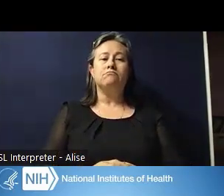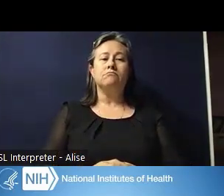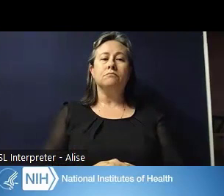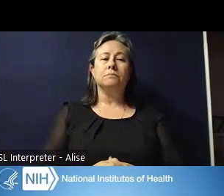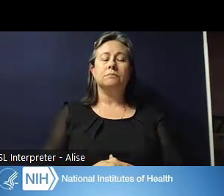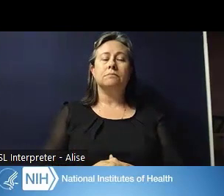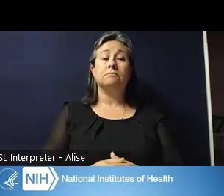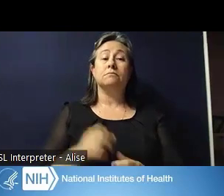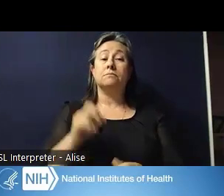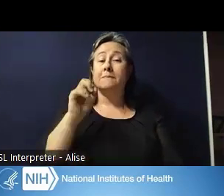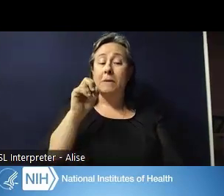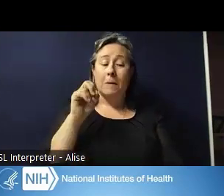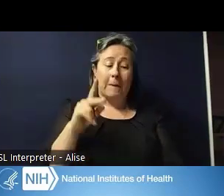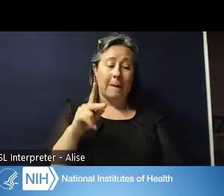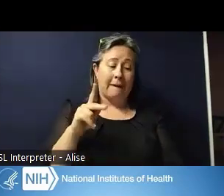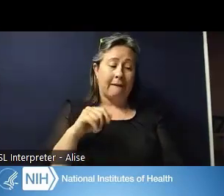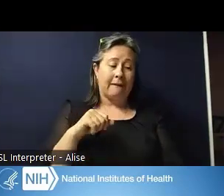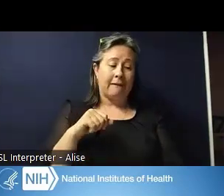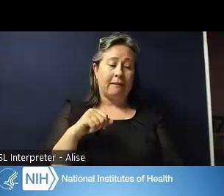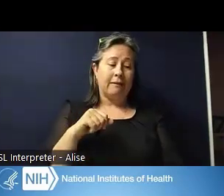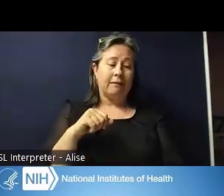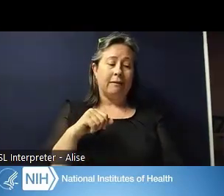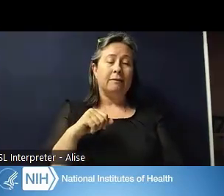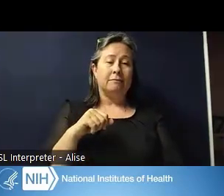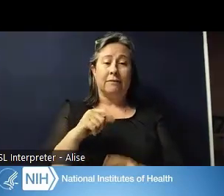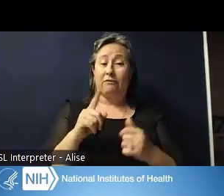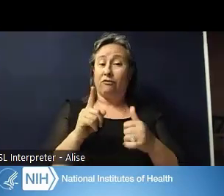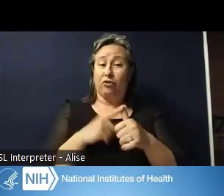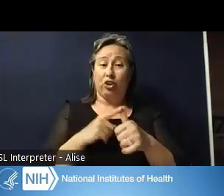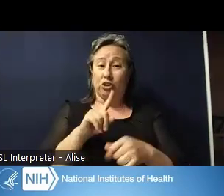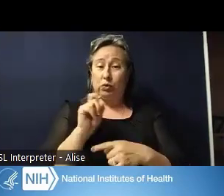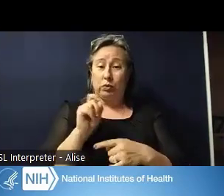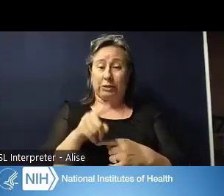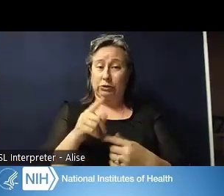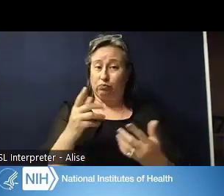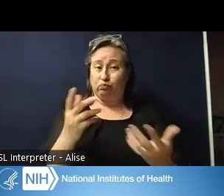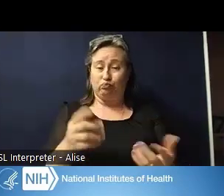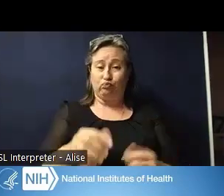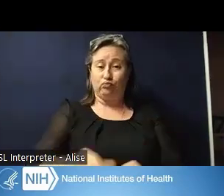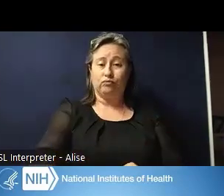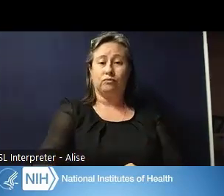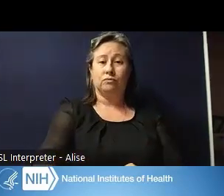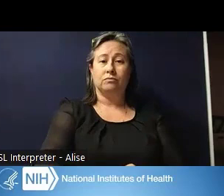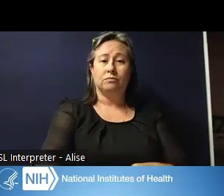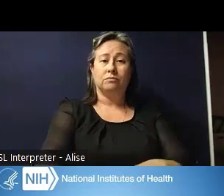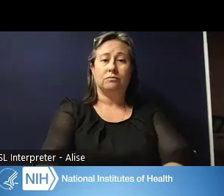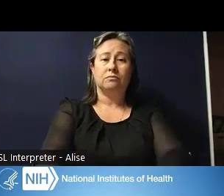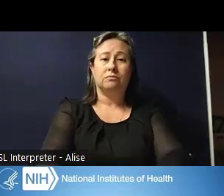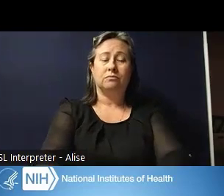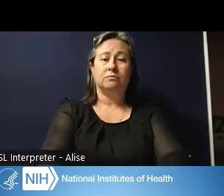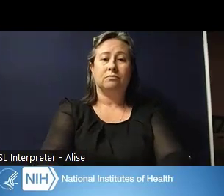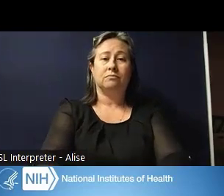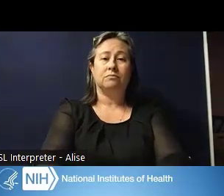Okay, so the first question there on the screen,